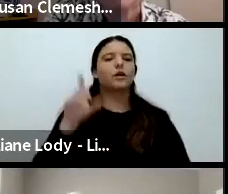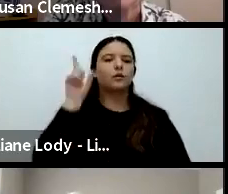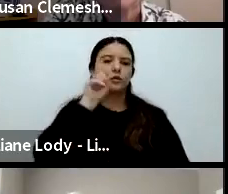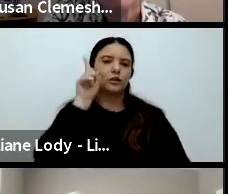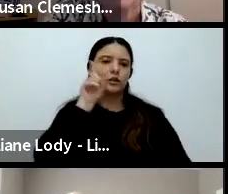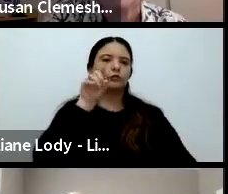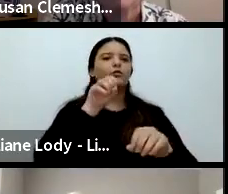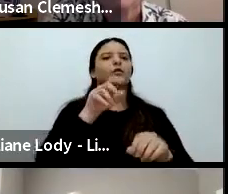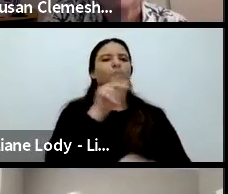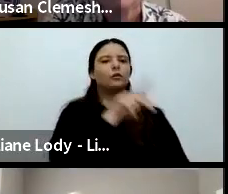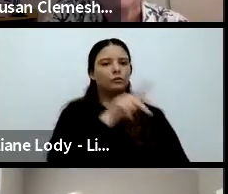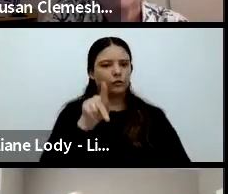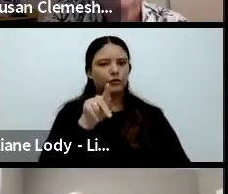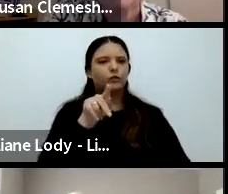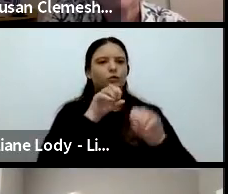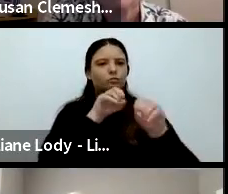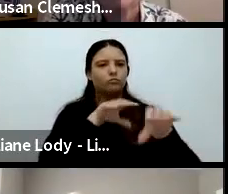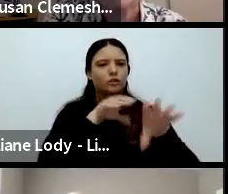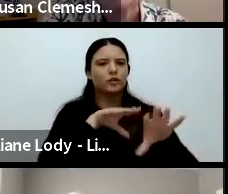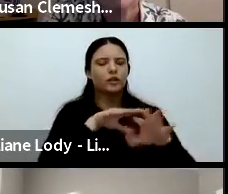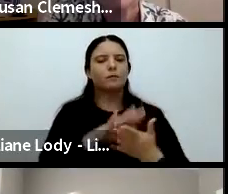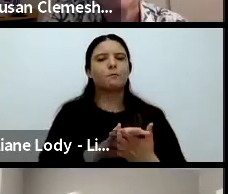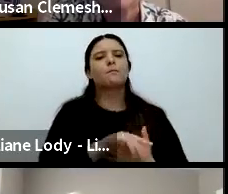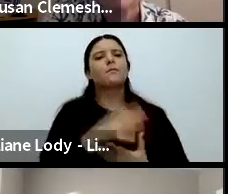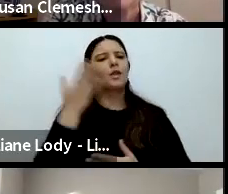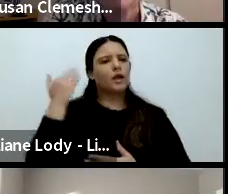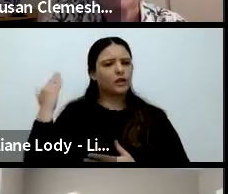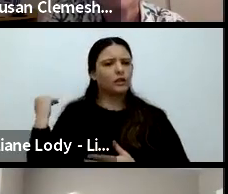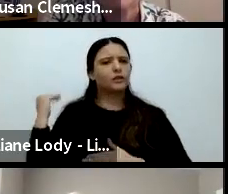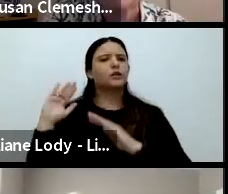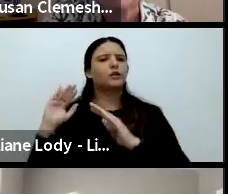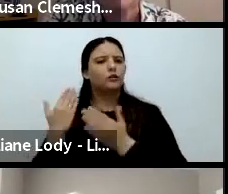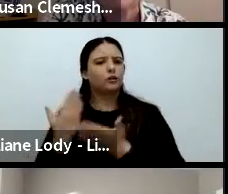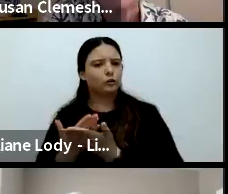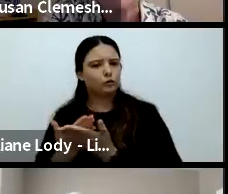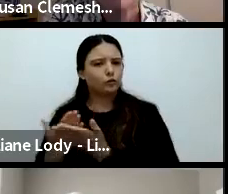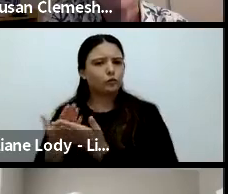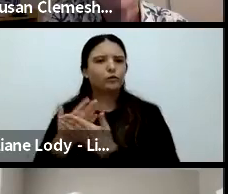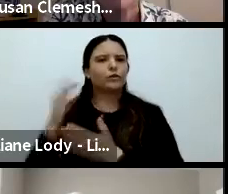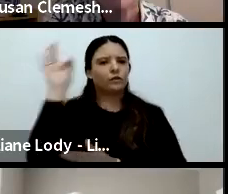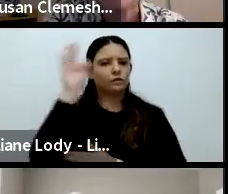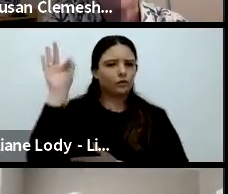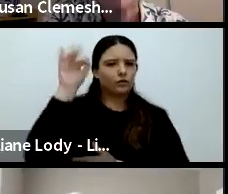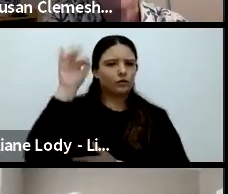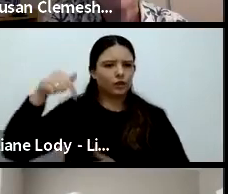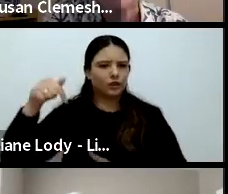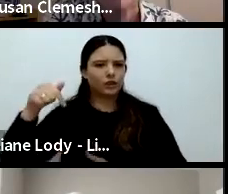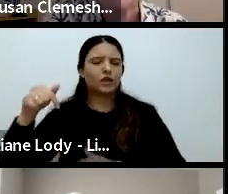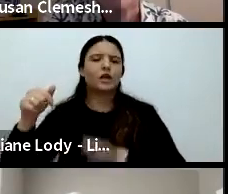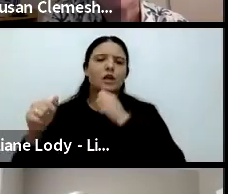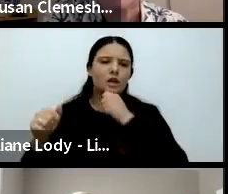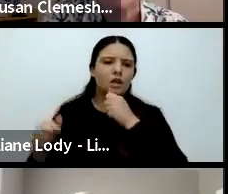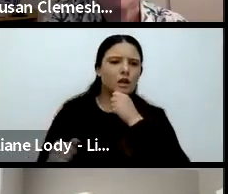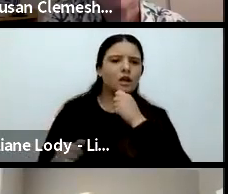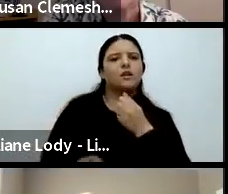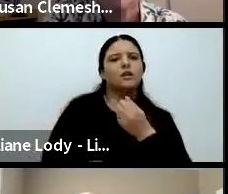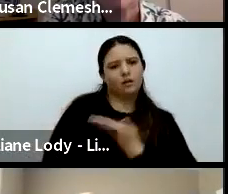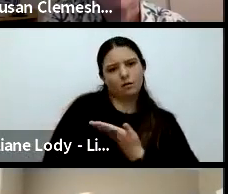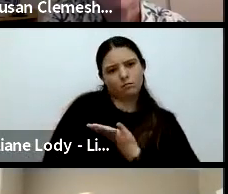She got her degree in might have She got her degree in my department and we're still good friends. And she and I disagree on something, because I've said that